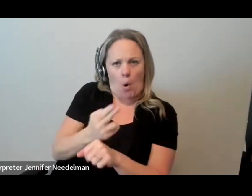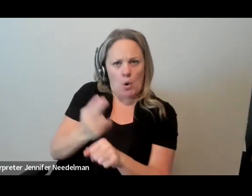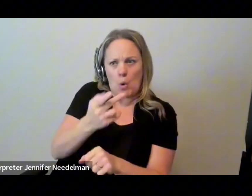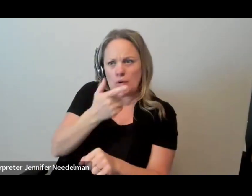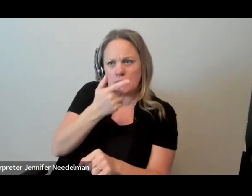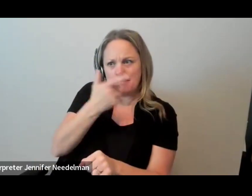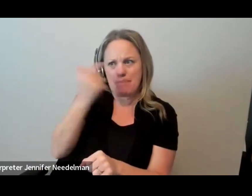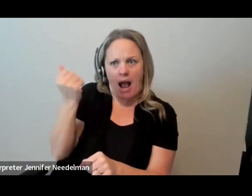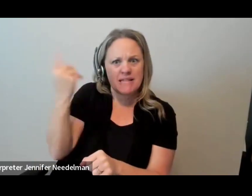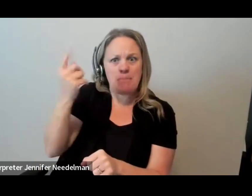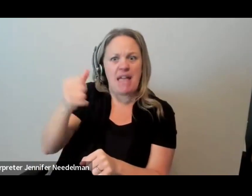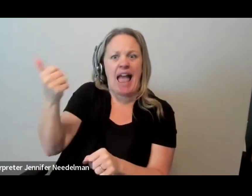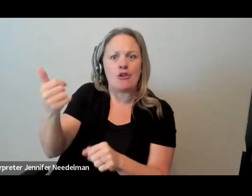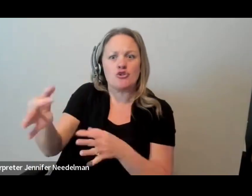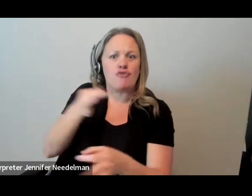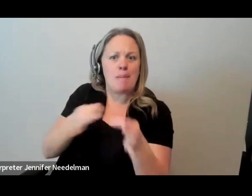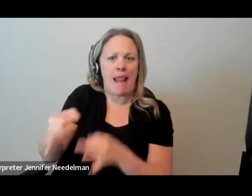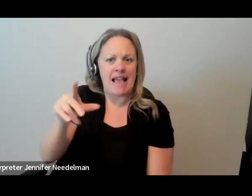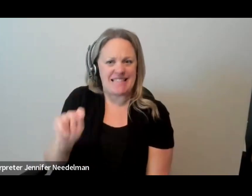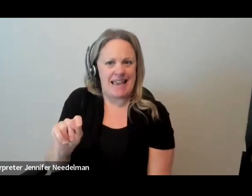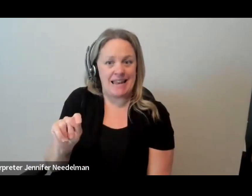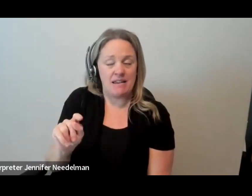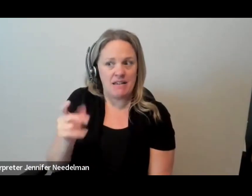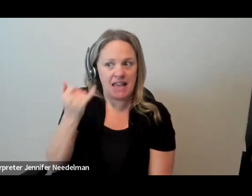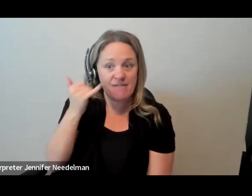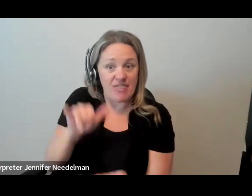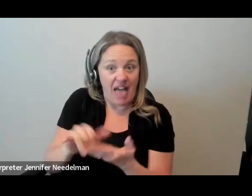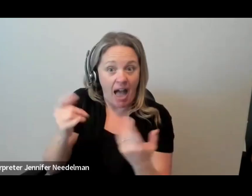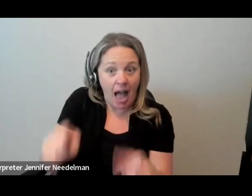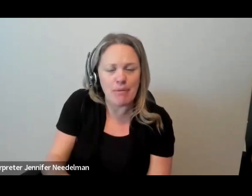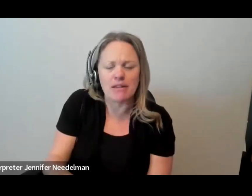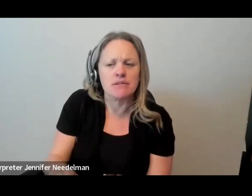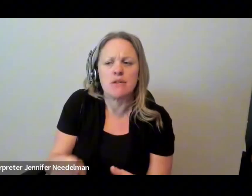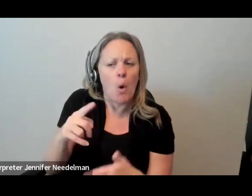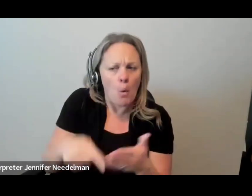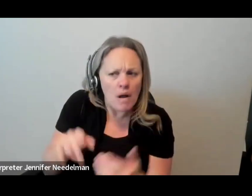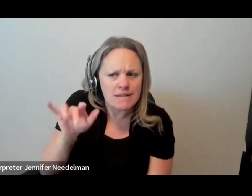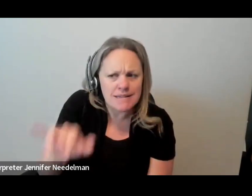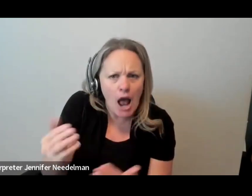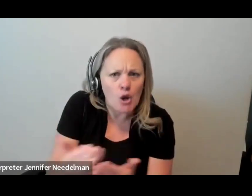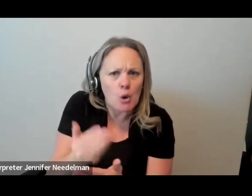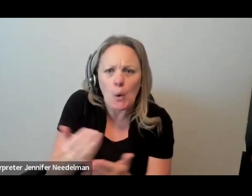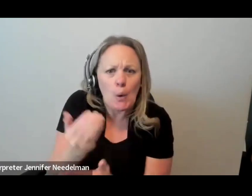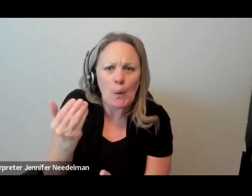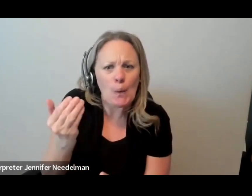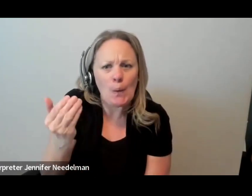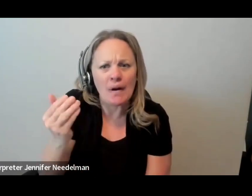And if so, what is it? And we wanna know, right? And or are they not using it